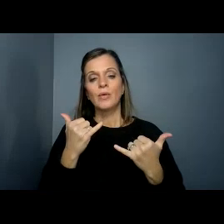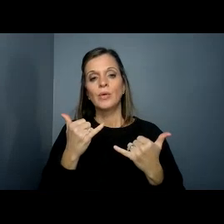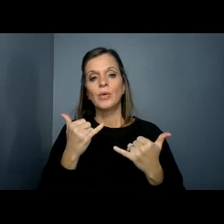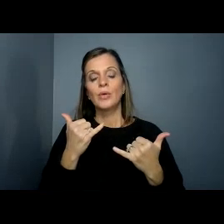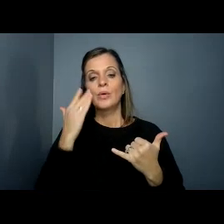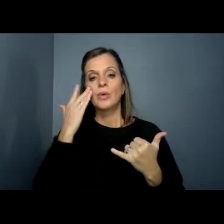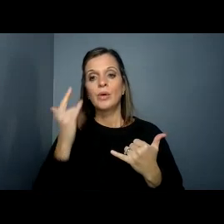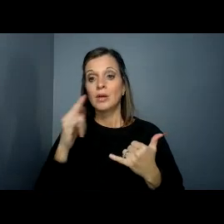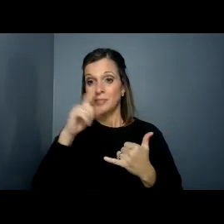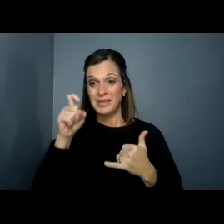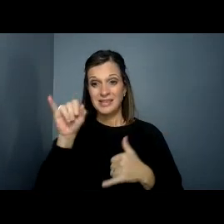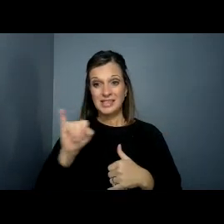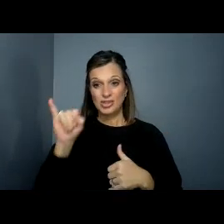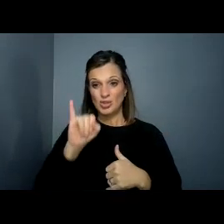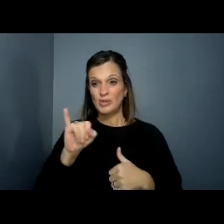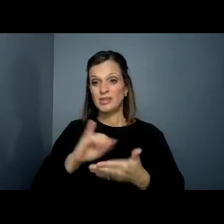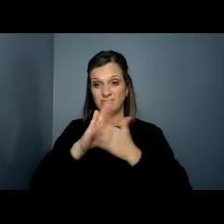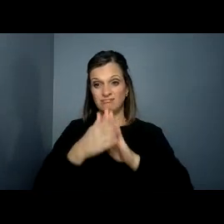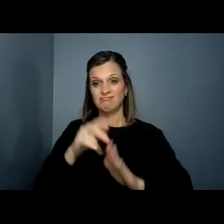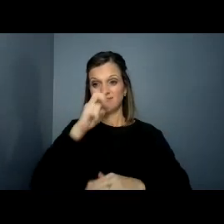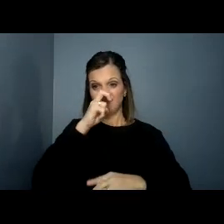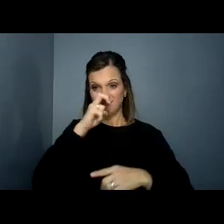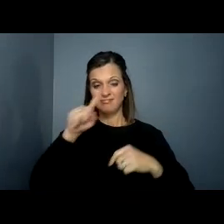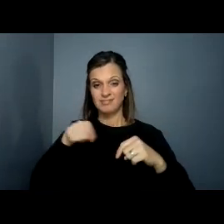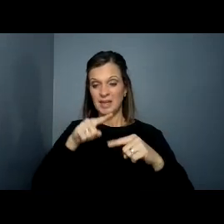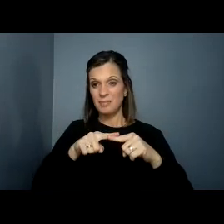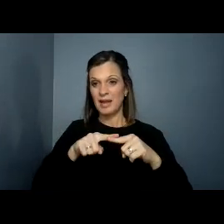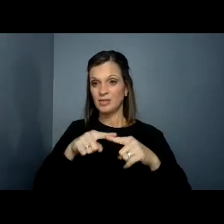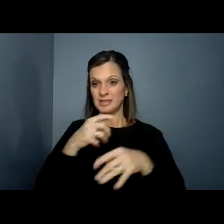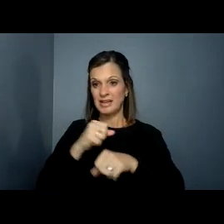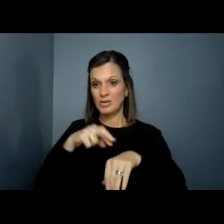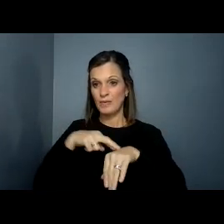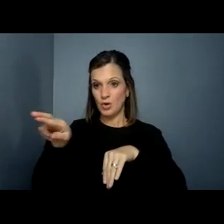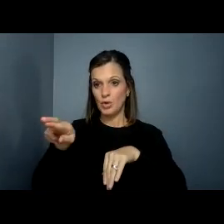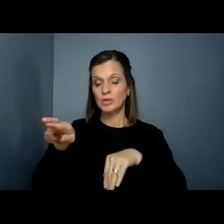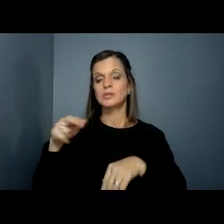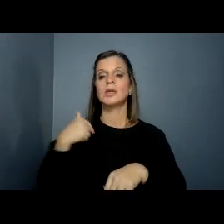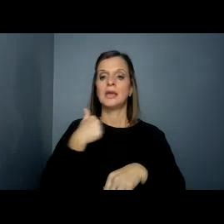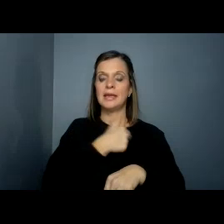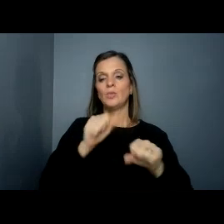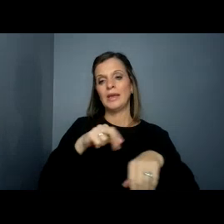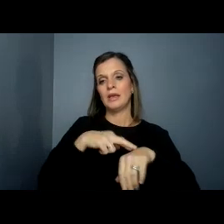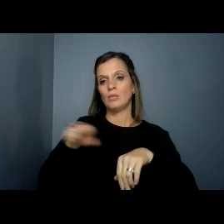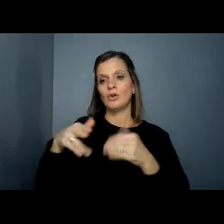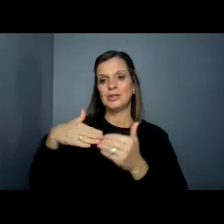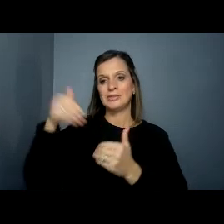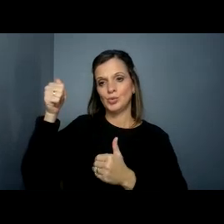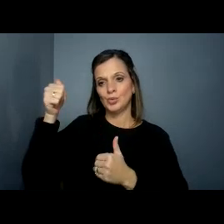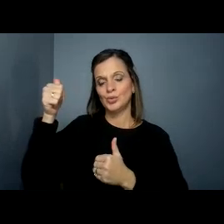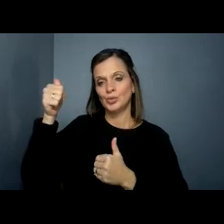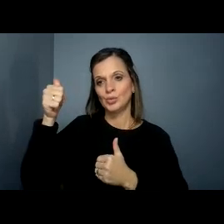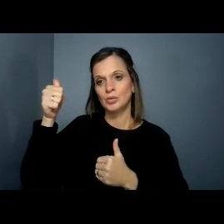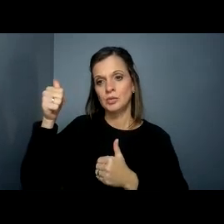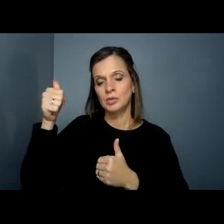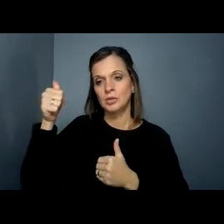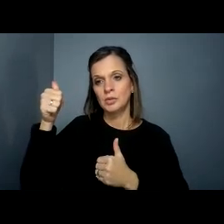so darn hard about getting referrals in and we can just refer, you know, get it in a lot easier and we'll know, I mean. Yeah. So a lot of that has to do with insurance.